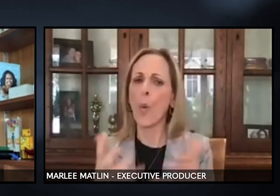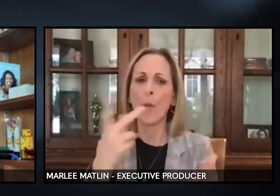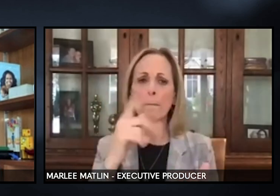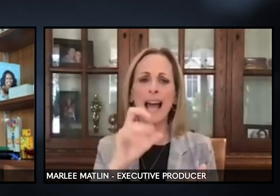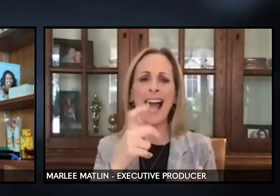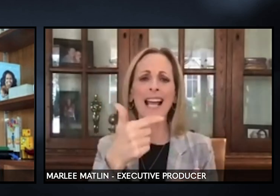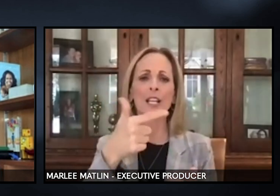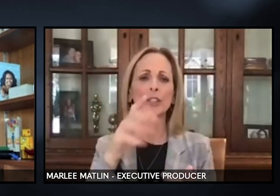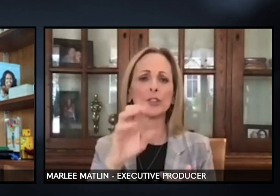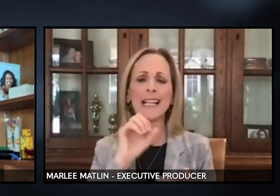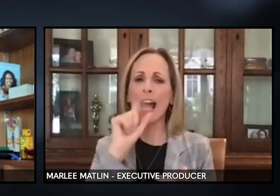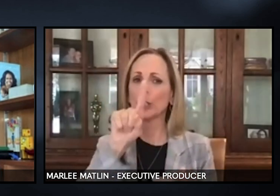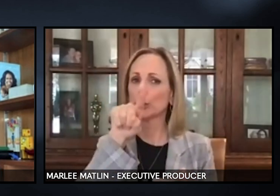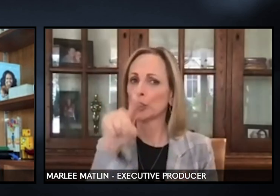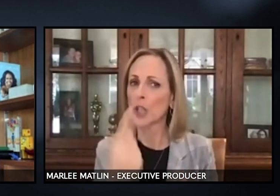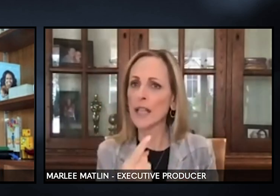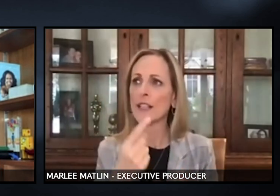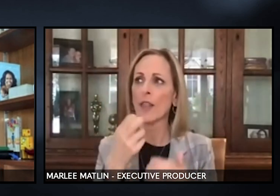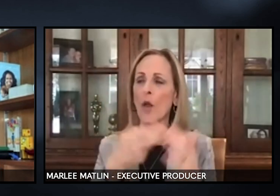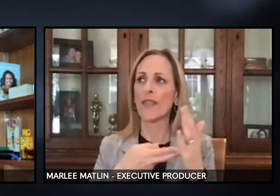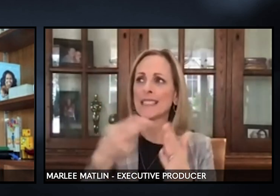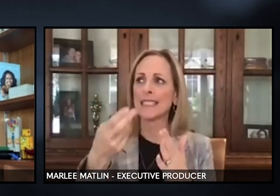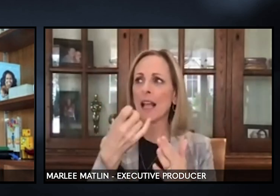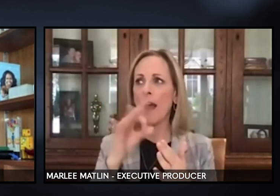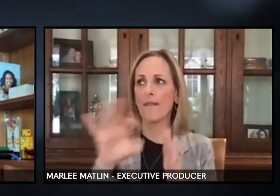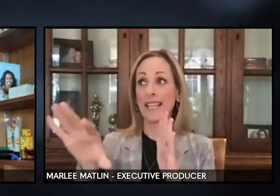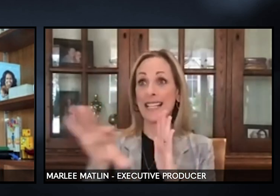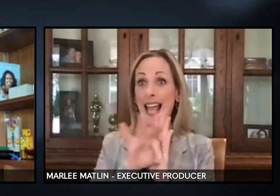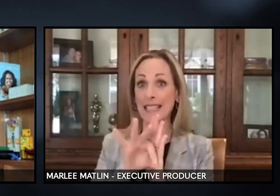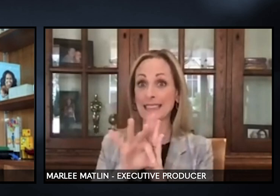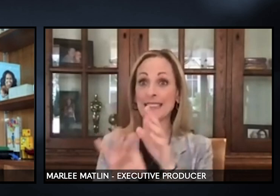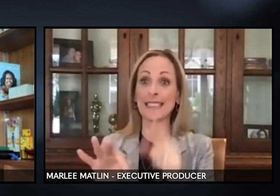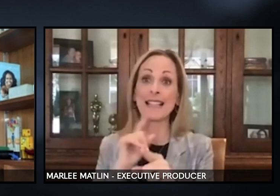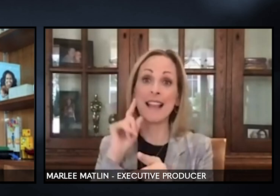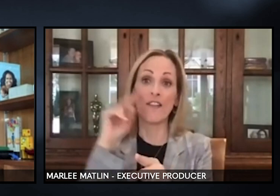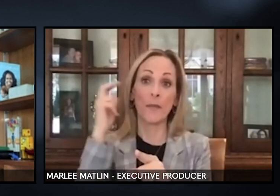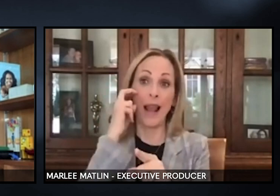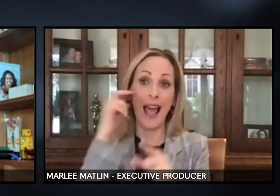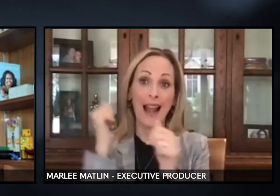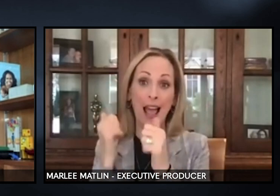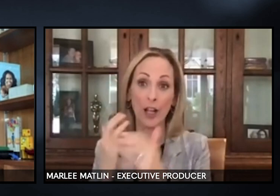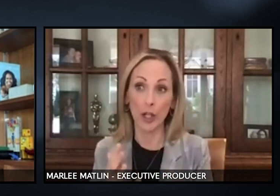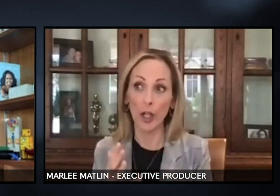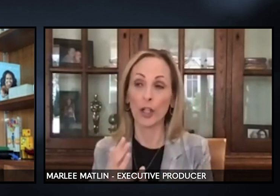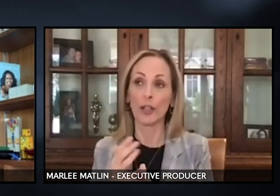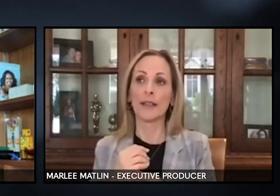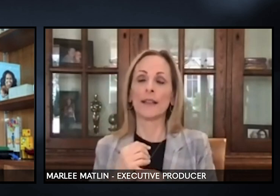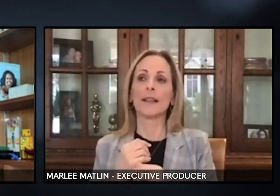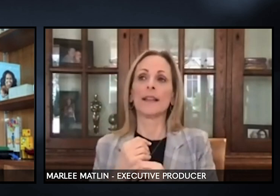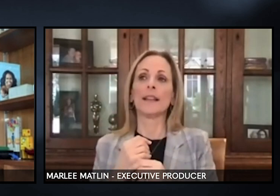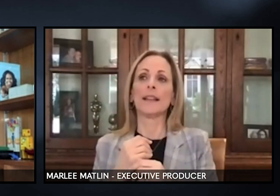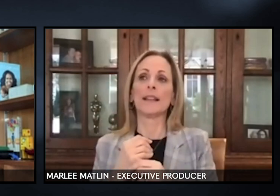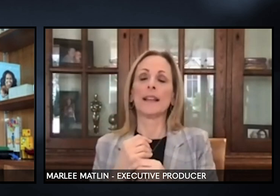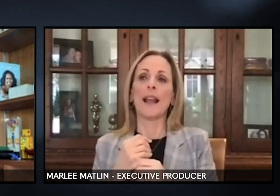authentic. The whole package, was, you know, not only an authentic casting, as